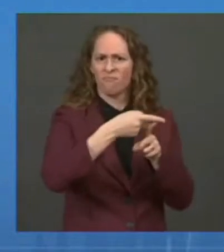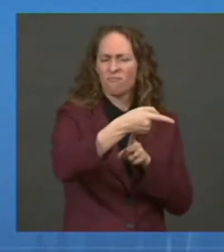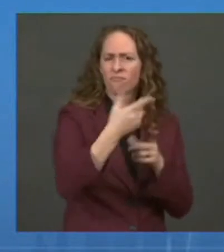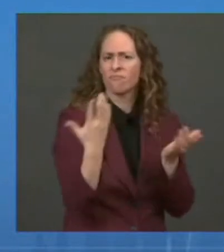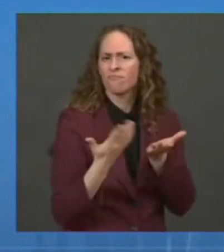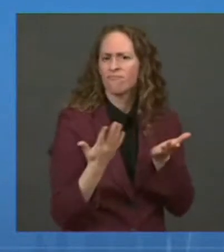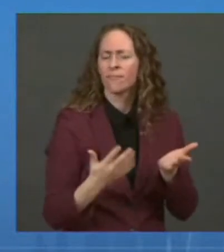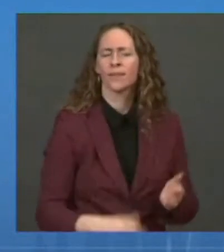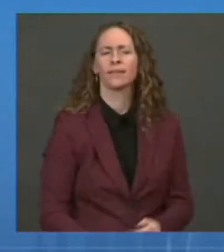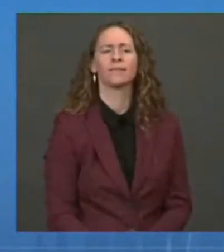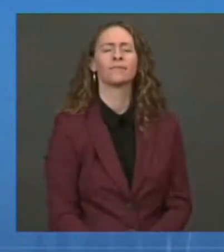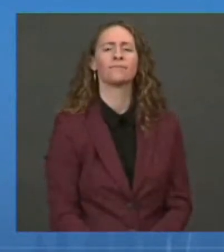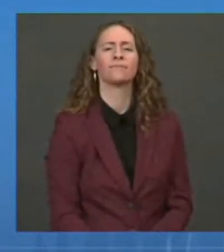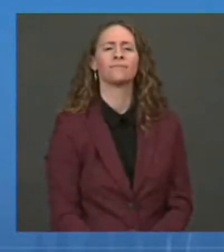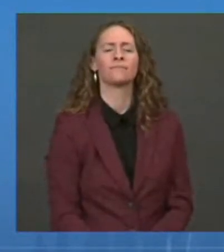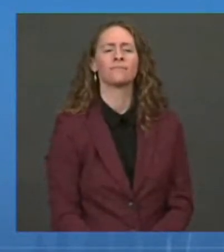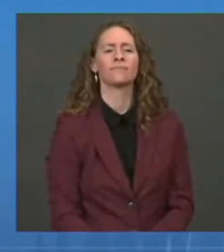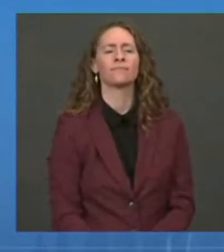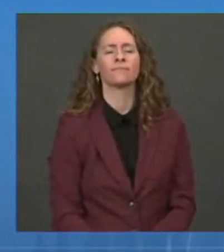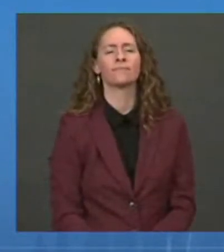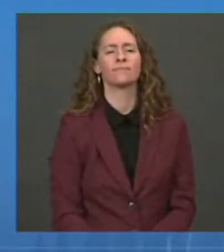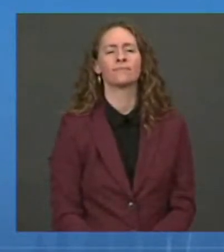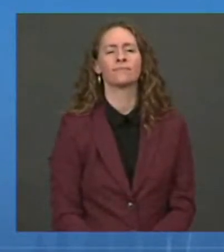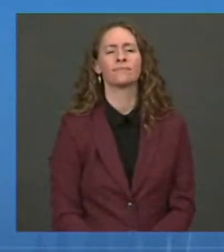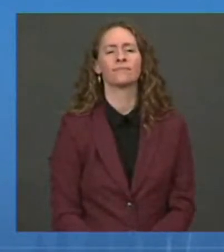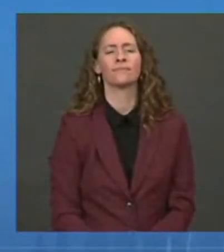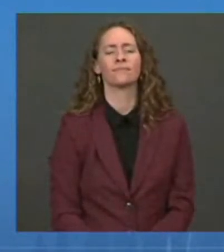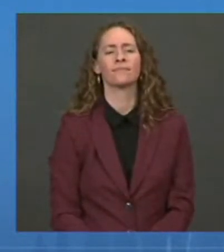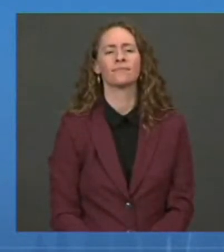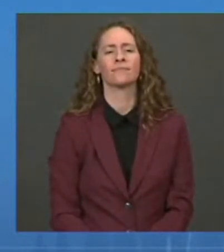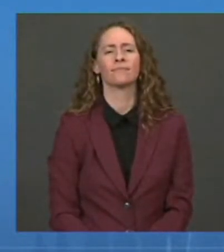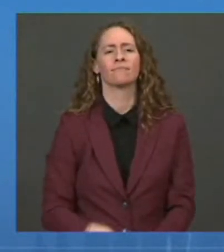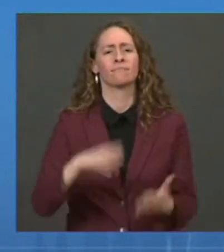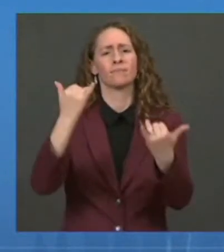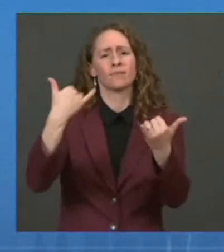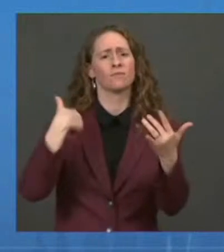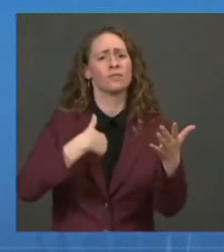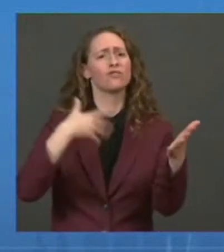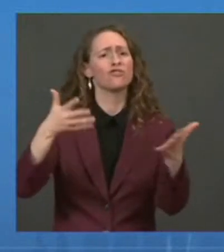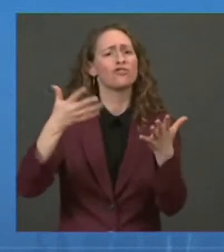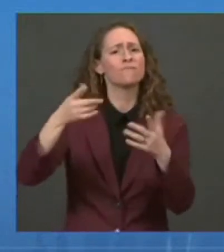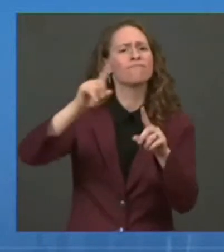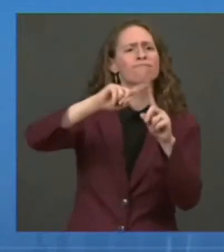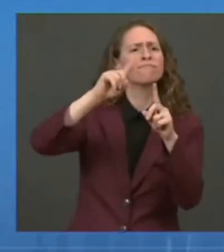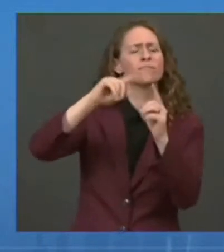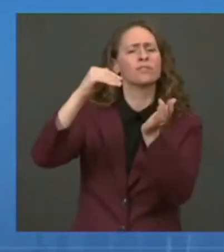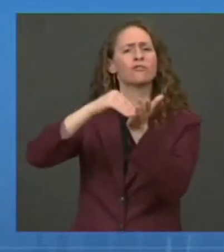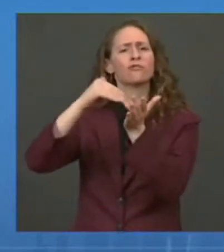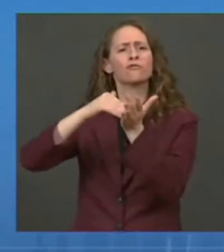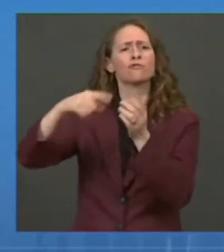INCLUDING TESTING PROTOCOLS AND GUIDANCE FOR CASED INVESTIGATIONS.